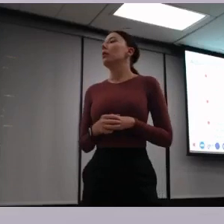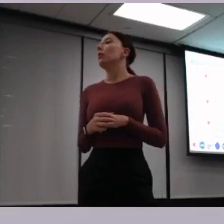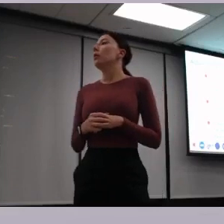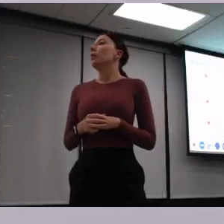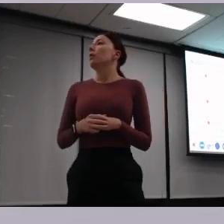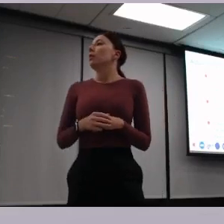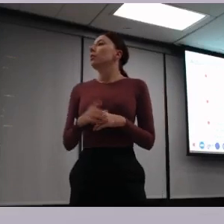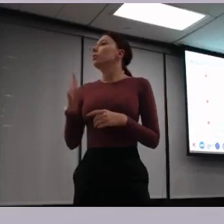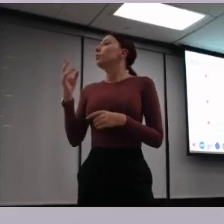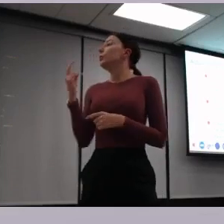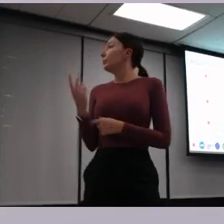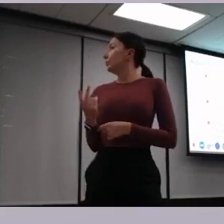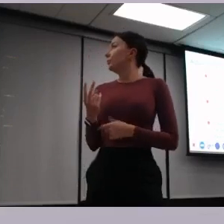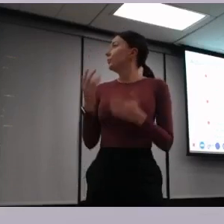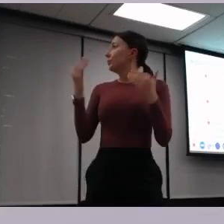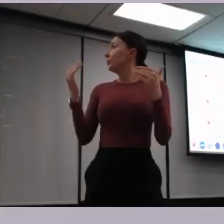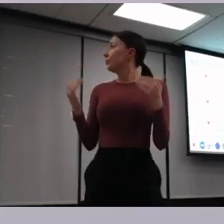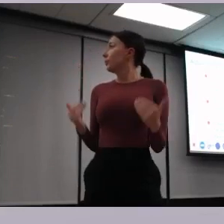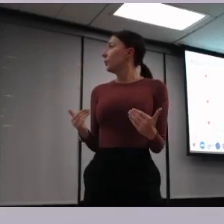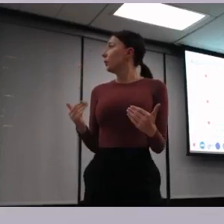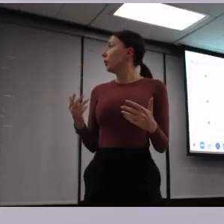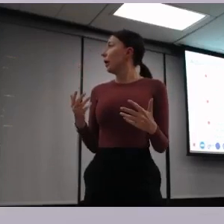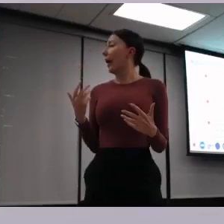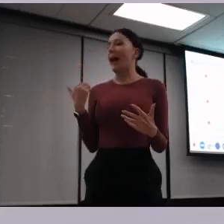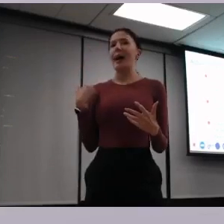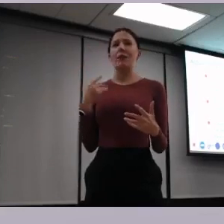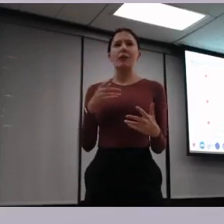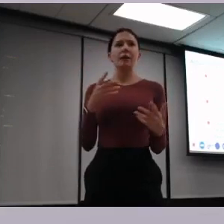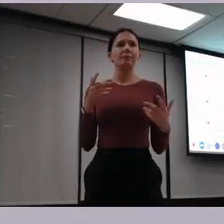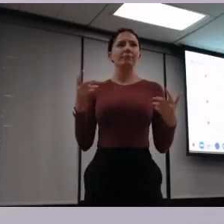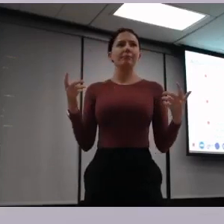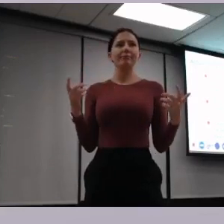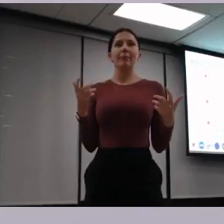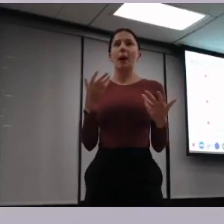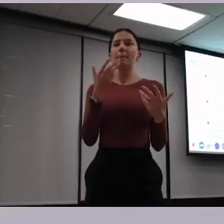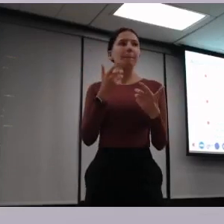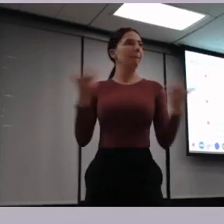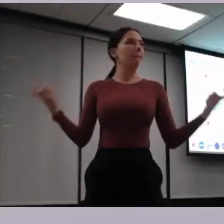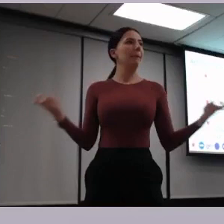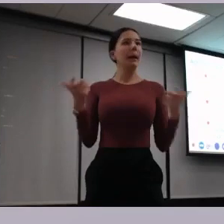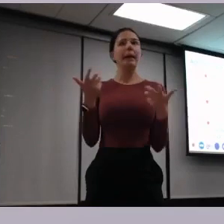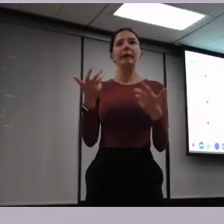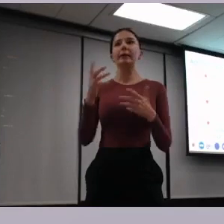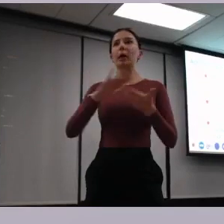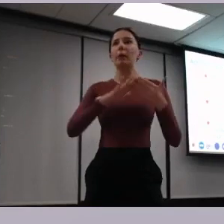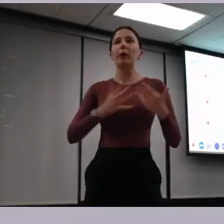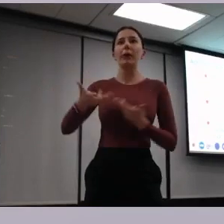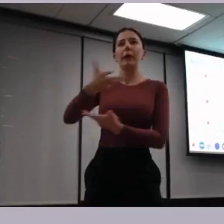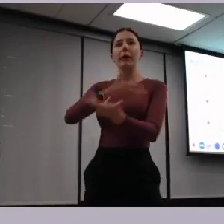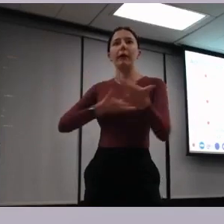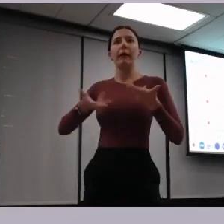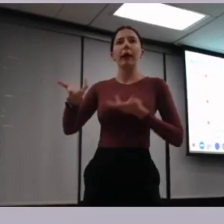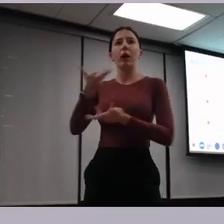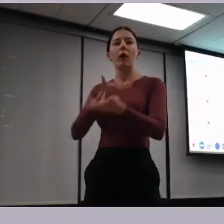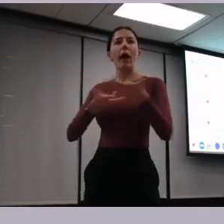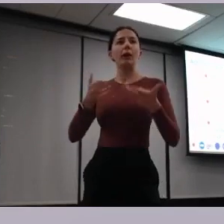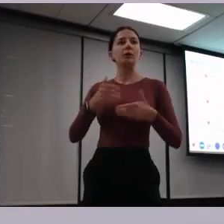to hold a truly interactive community process. Absolutely. Like I said, this cannot happen without you.